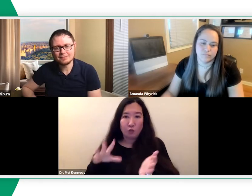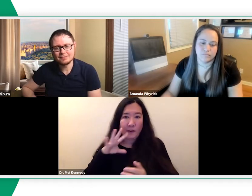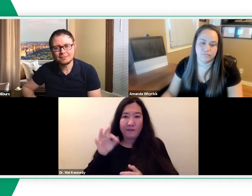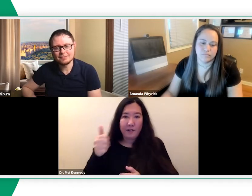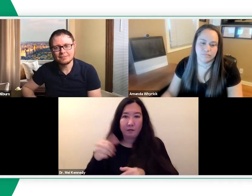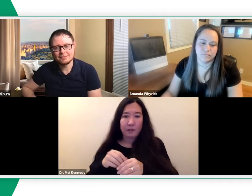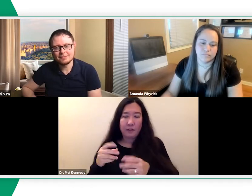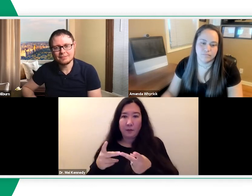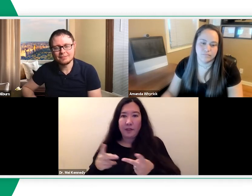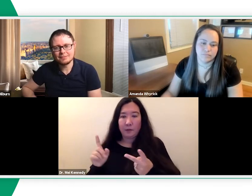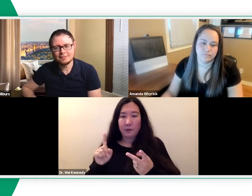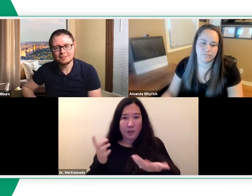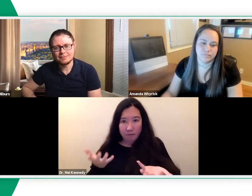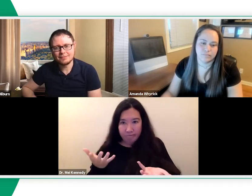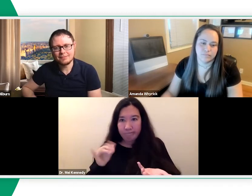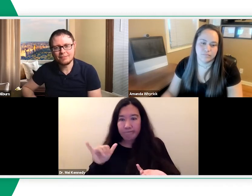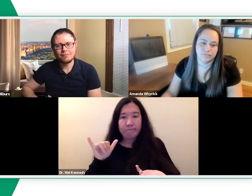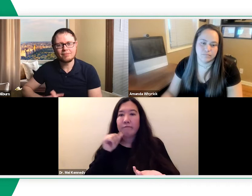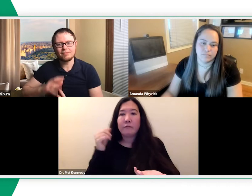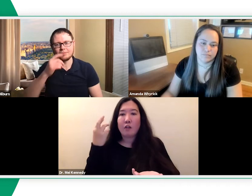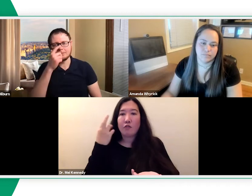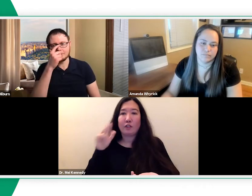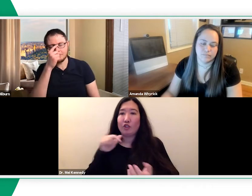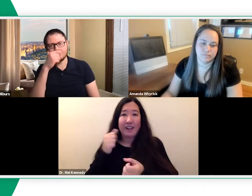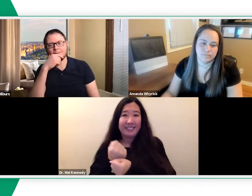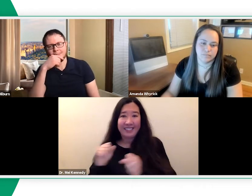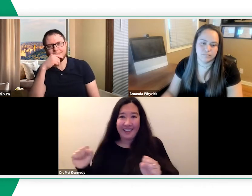earlier the younger they're exposed, the better. And for a variety of different reasons. There